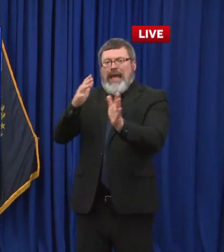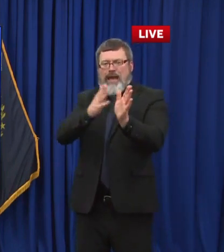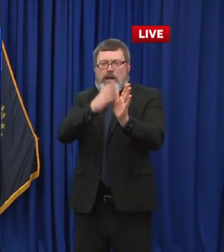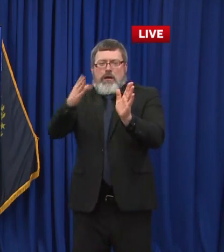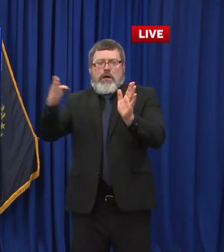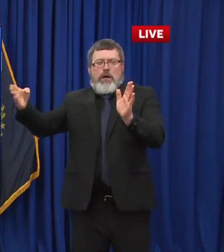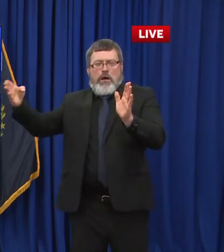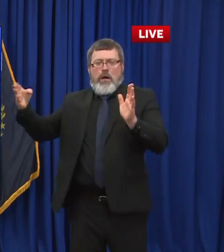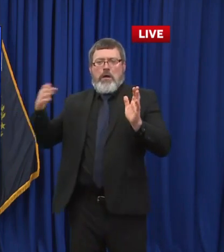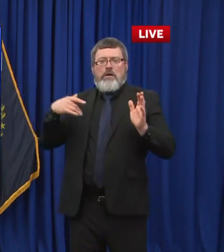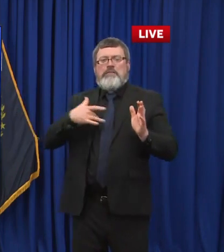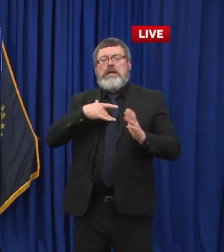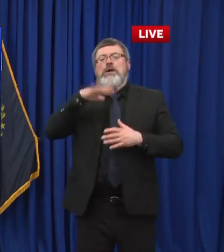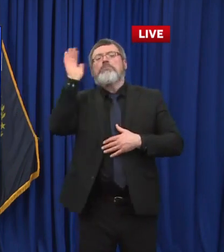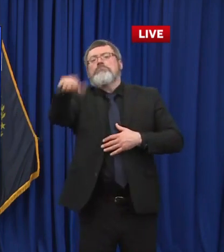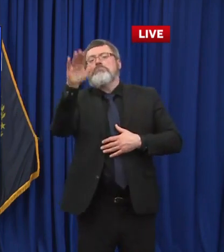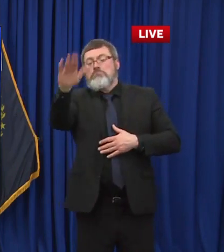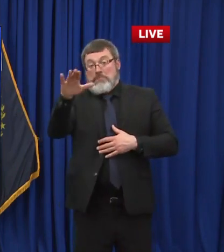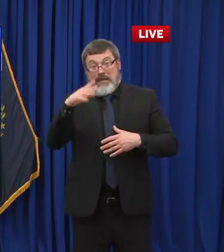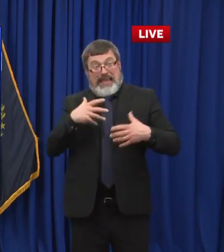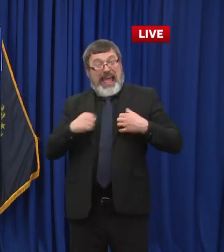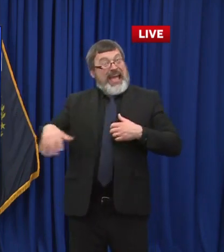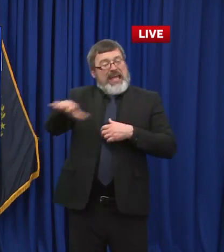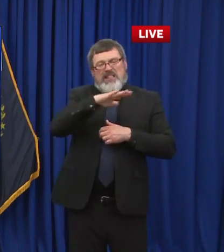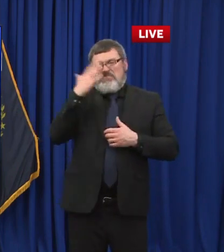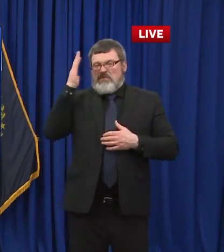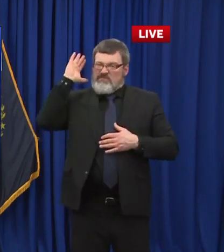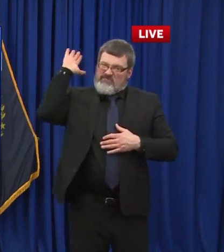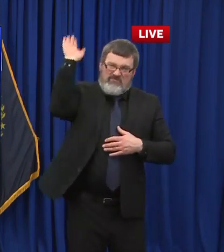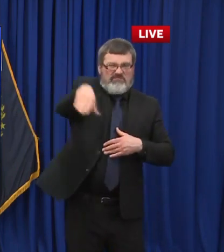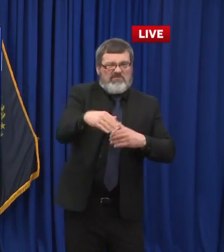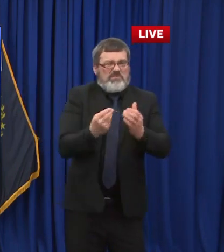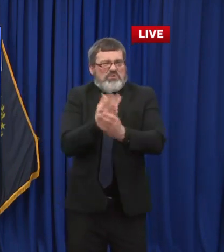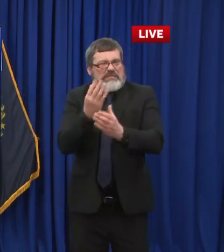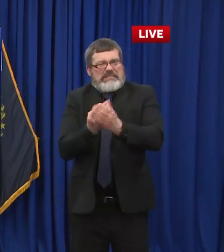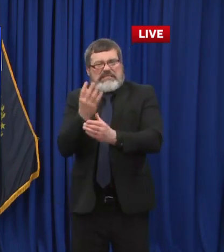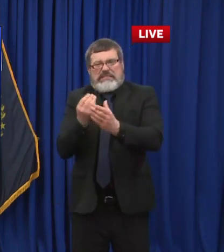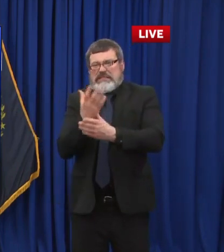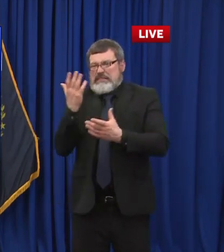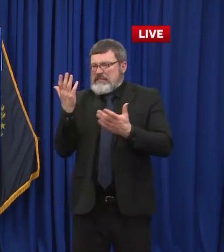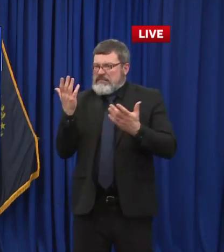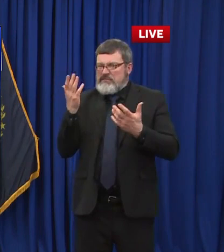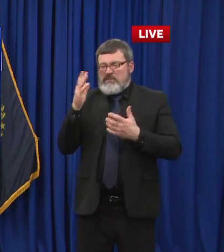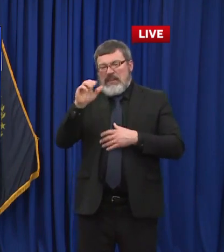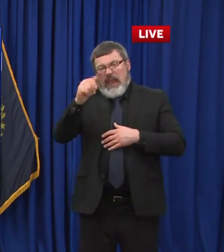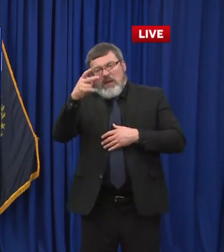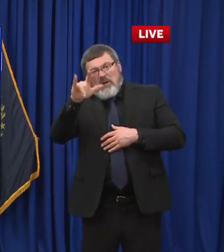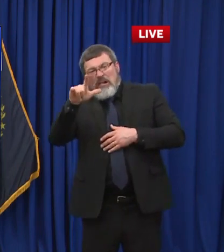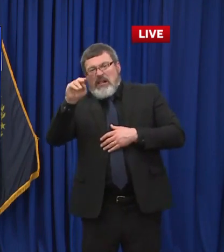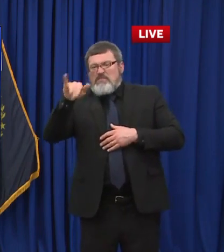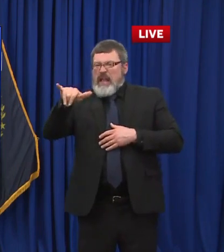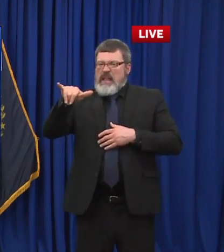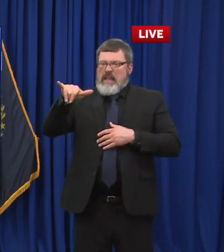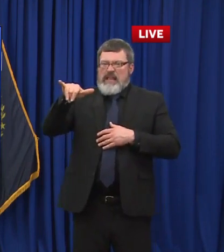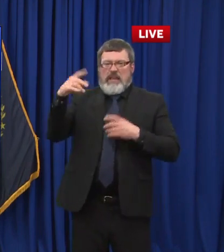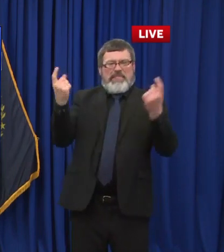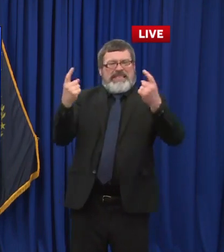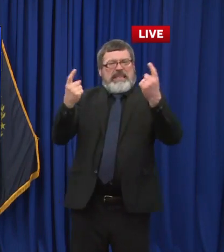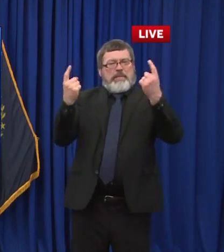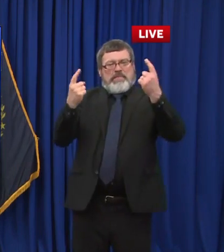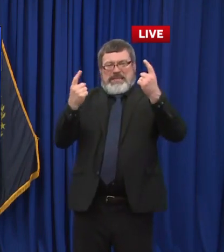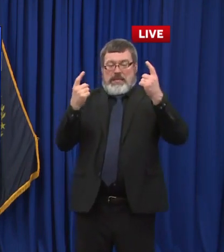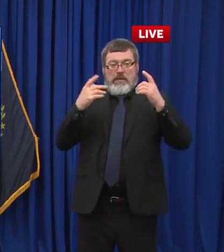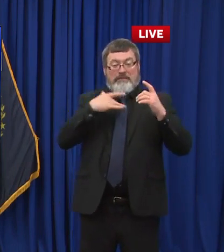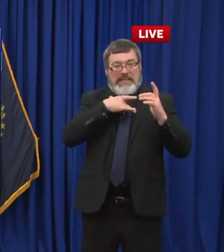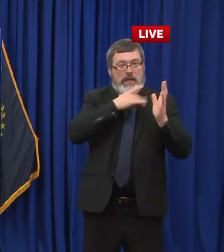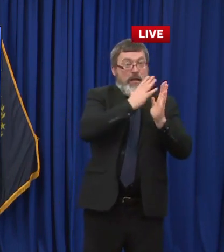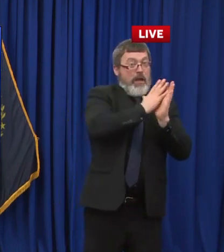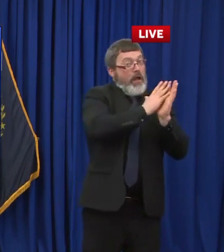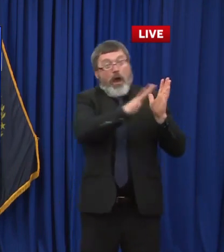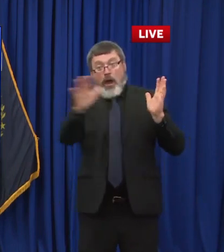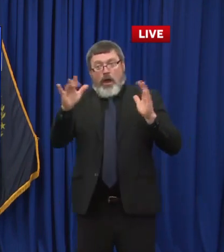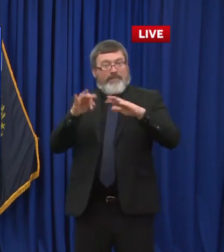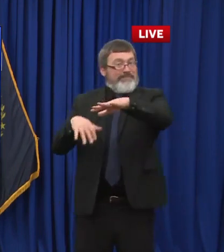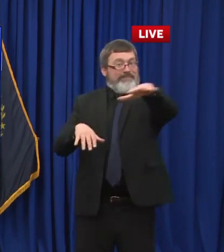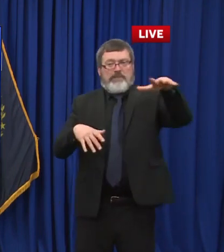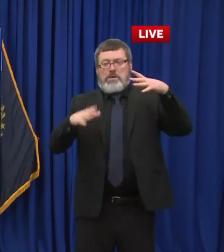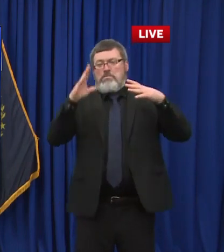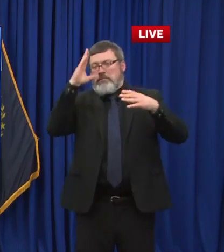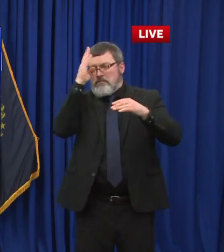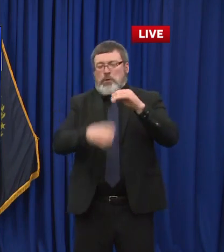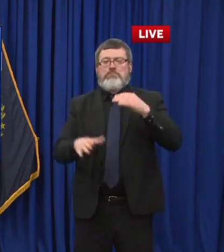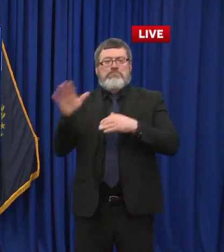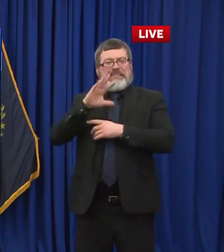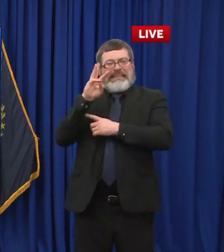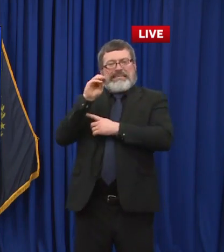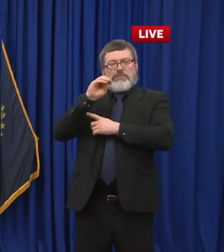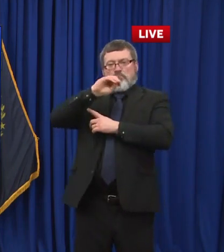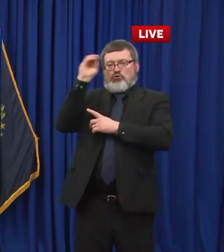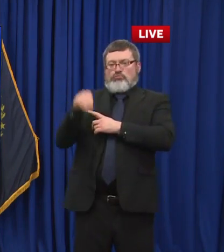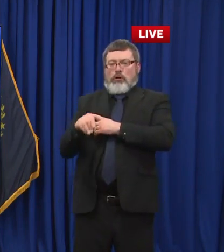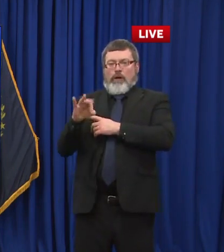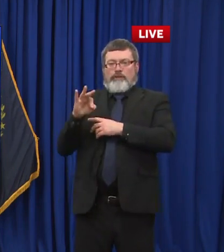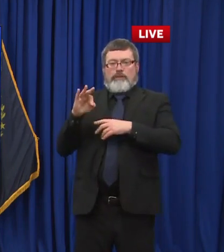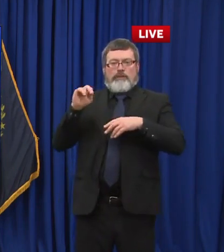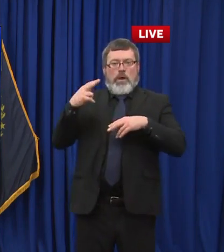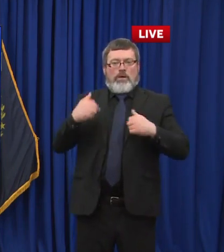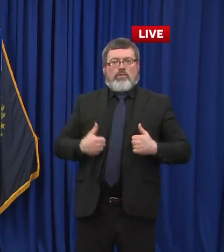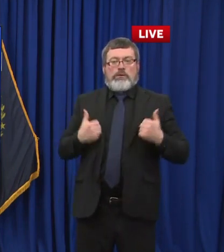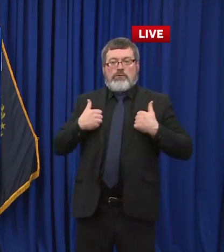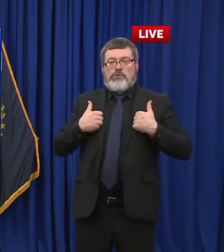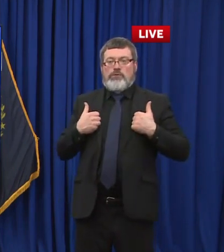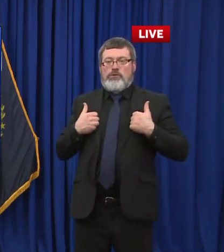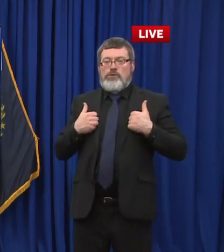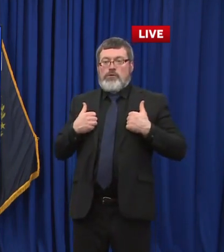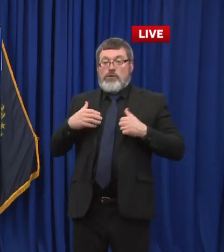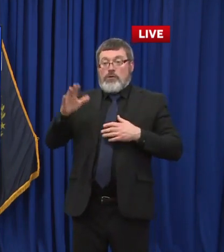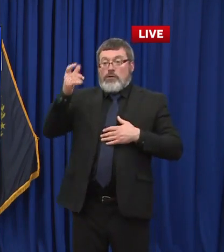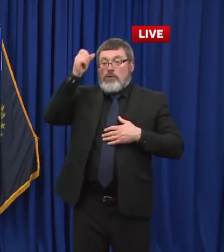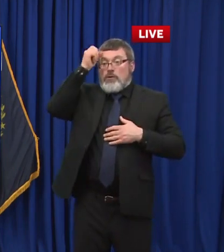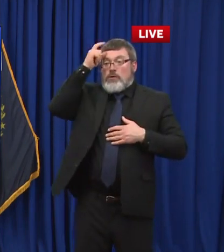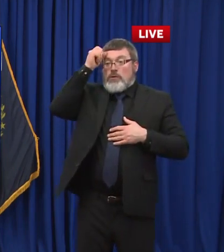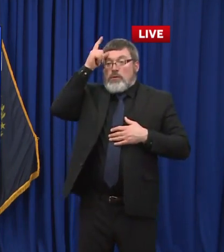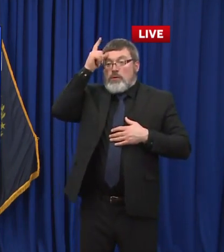IT COULD BE SOONER OR LATER, BUT WE HAVE TO HAVE SOME PATIENCE BEFORE WE GET TO THE SENSE THAT YOU ARE REALLY GETTING TO 60% TO 70% OF INDIVIDUALS WHO HAVE BEEN ABLE TO TAKE THE VACCINE.